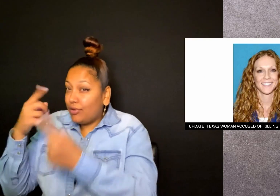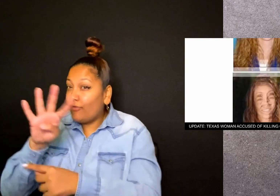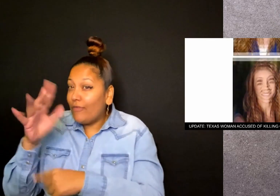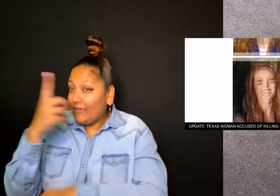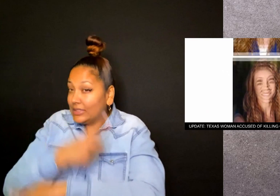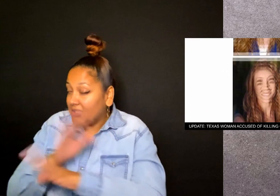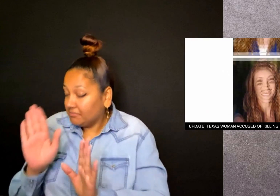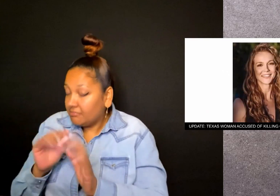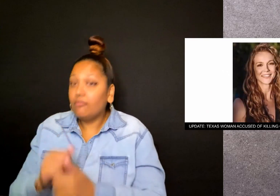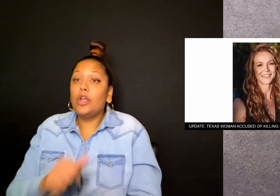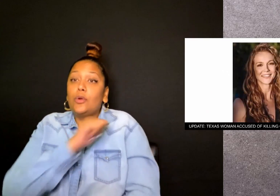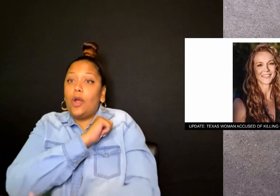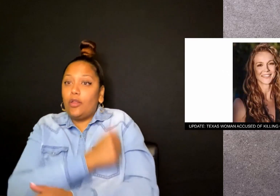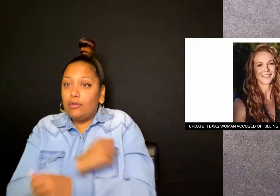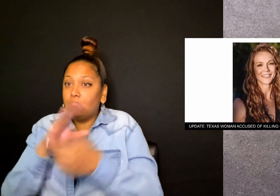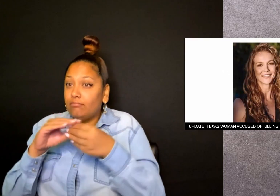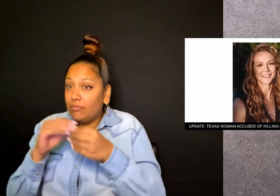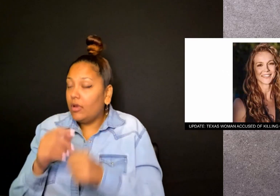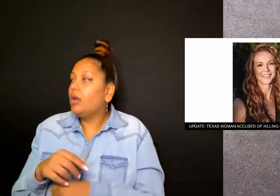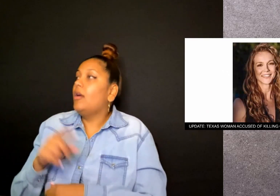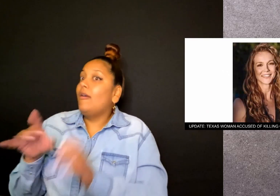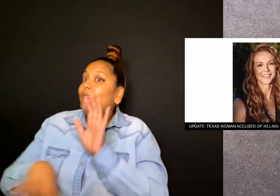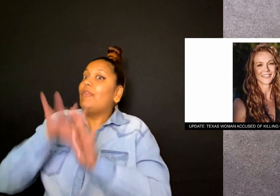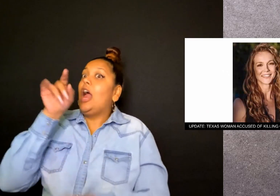after 45 days on the run authorities say